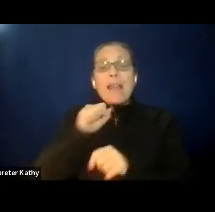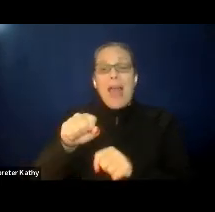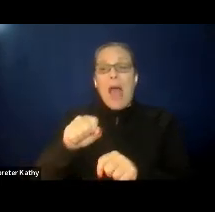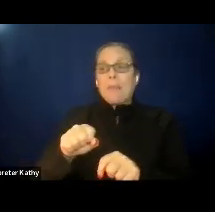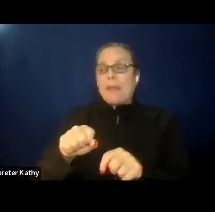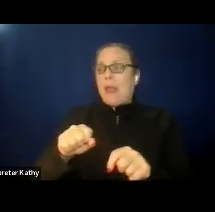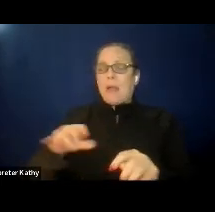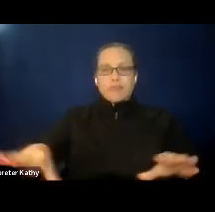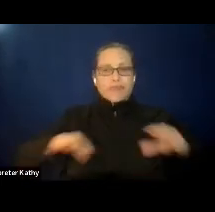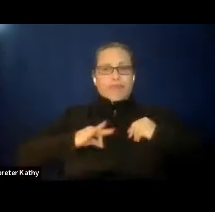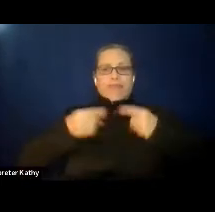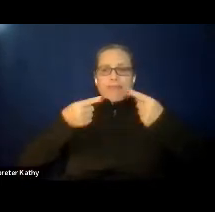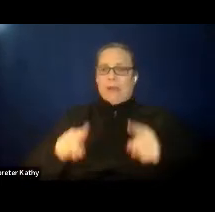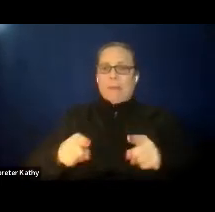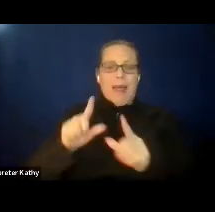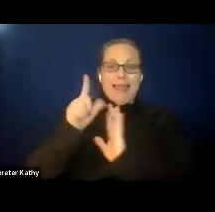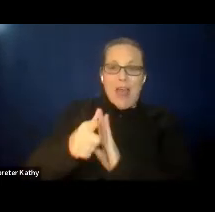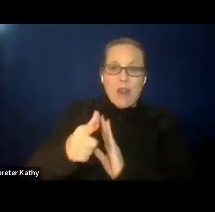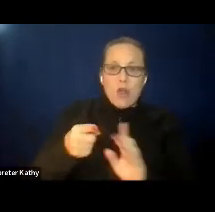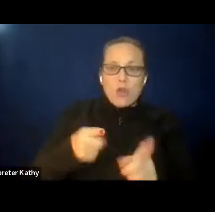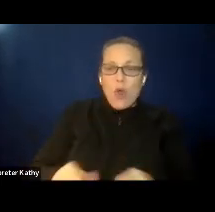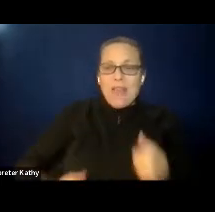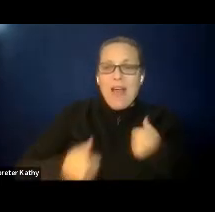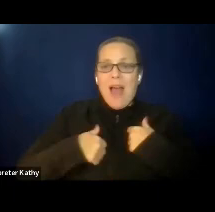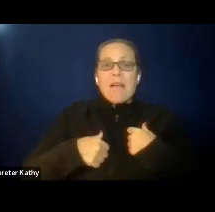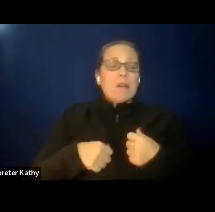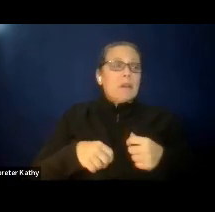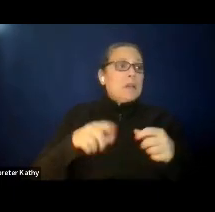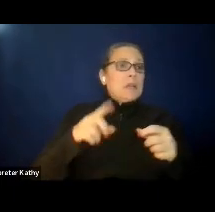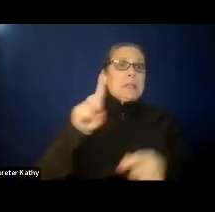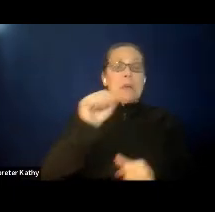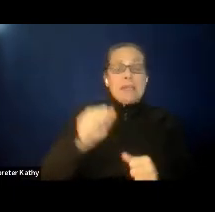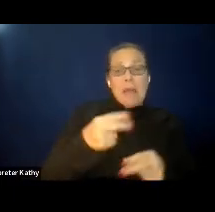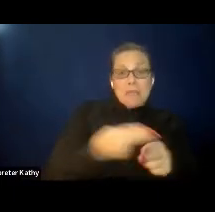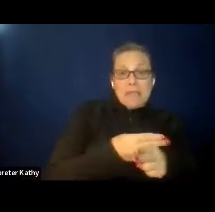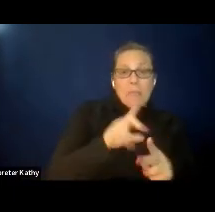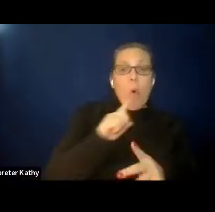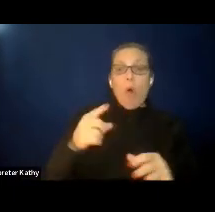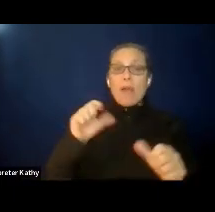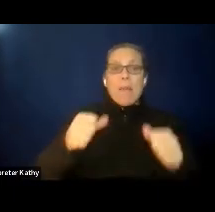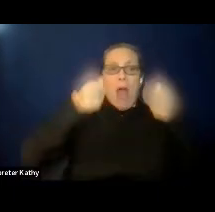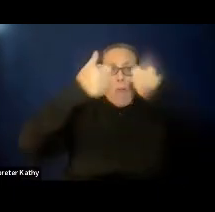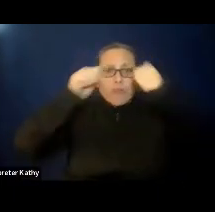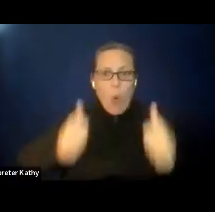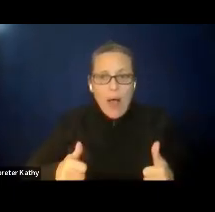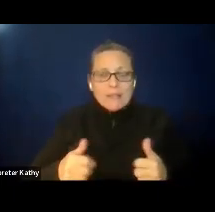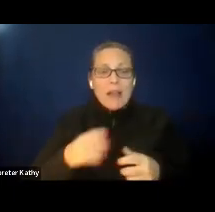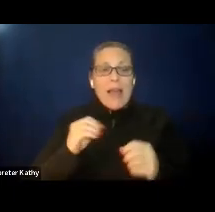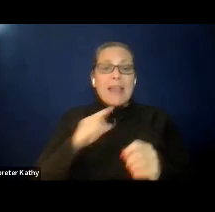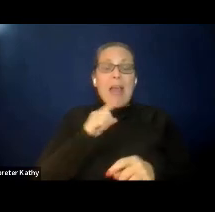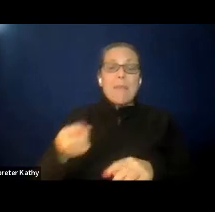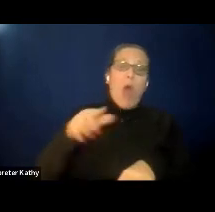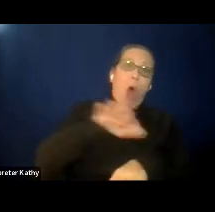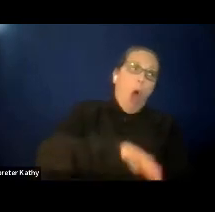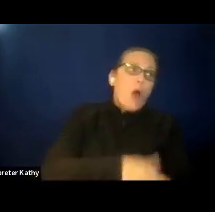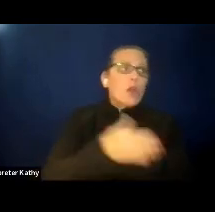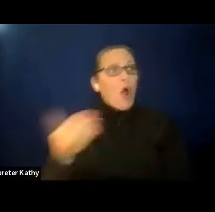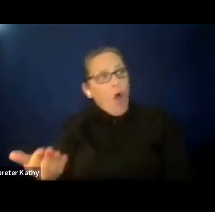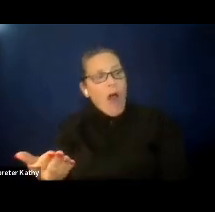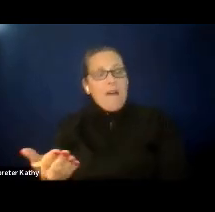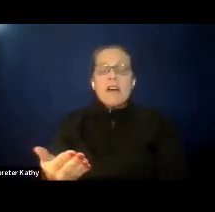cannot tell if they are disabled. So disability can be congenital, so